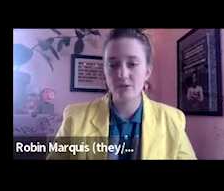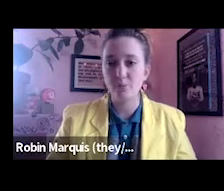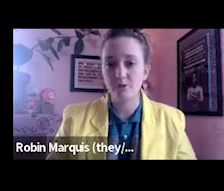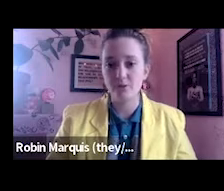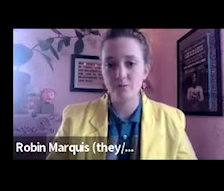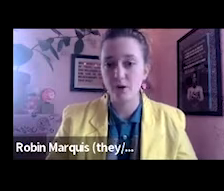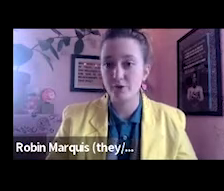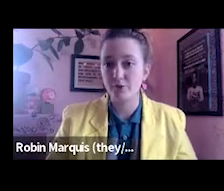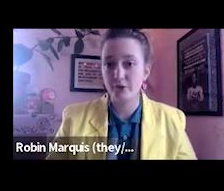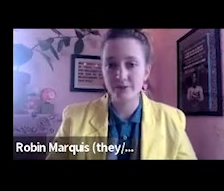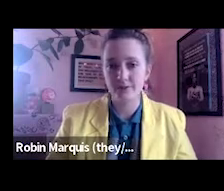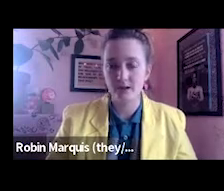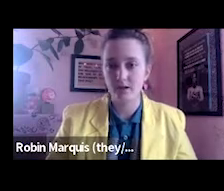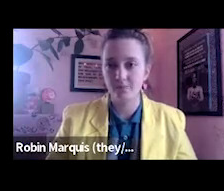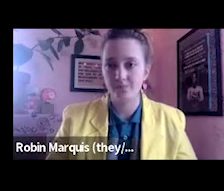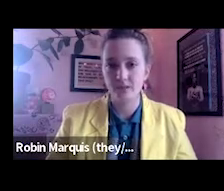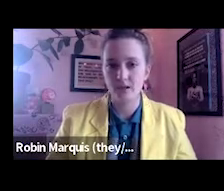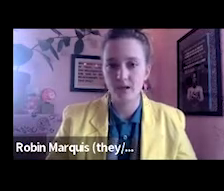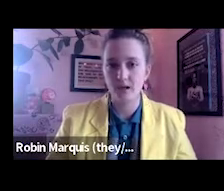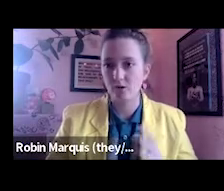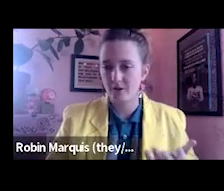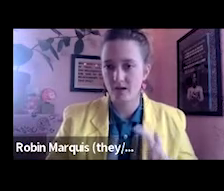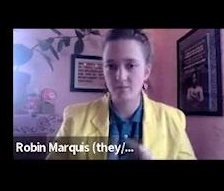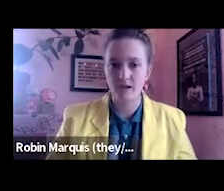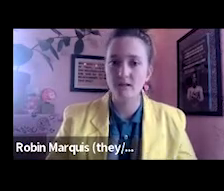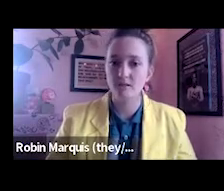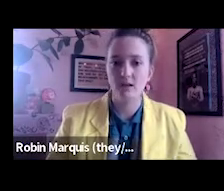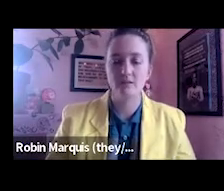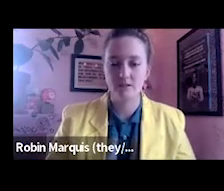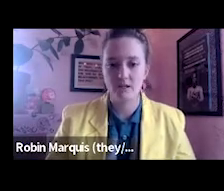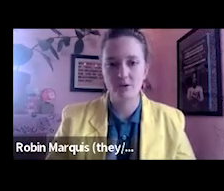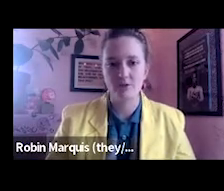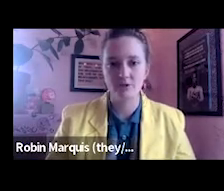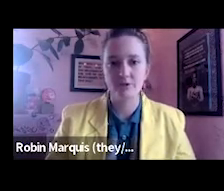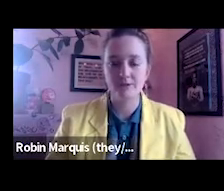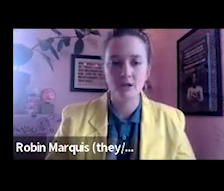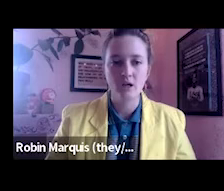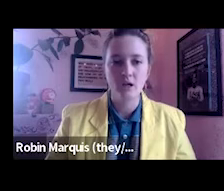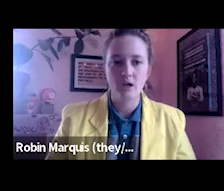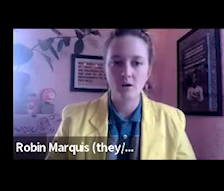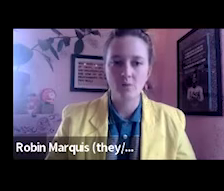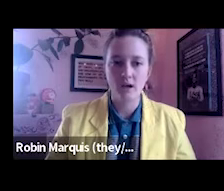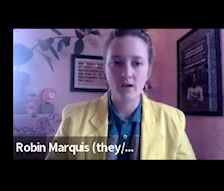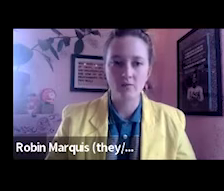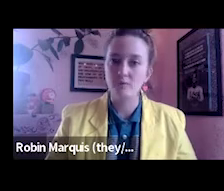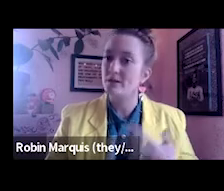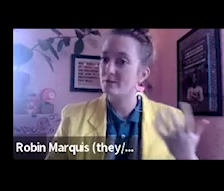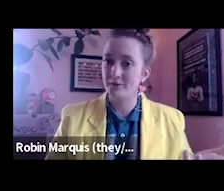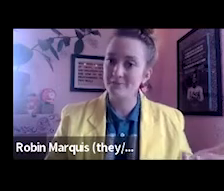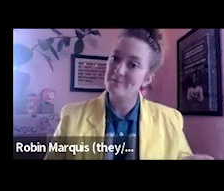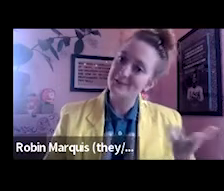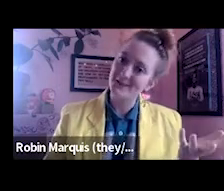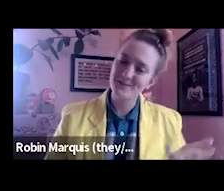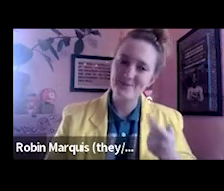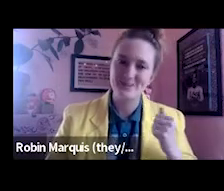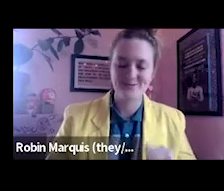open through March 1st at 12:00 p.m. and end of the day March 1st. We have information about the info session.